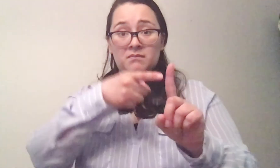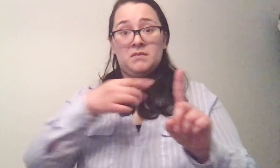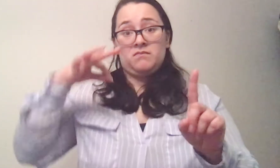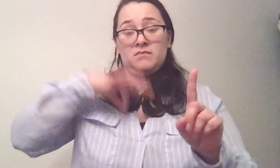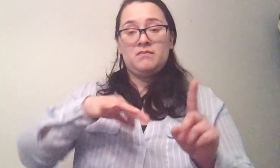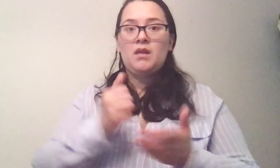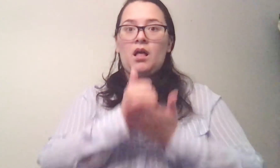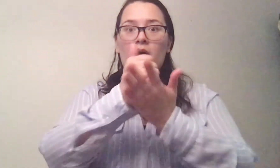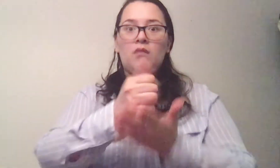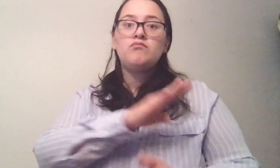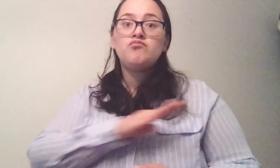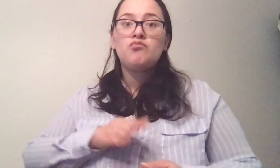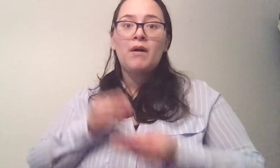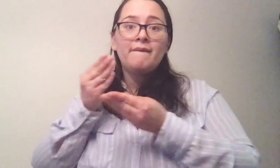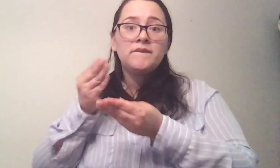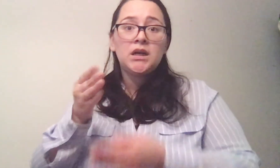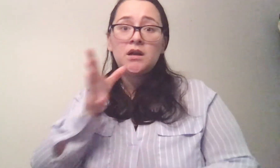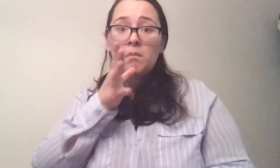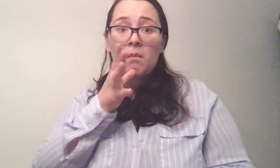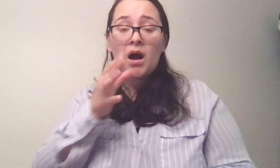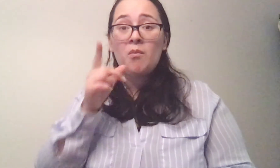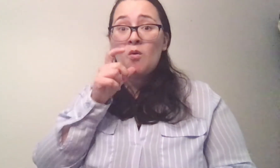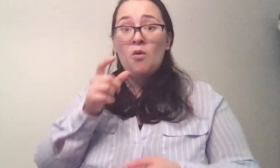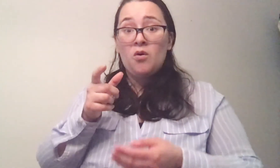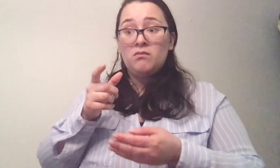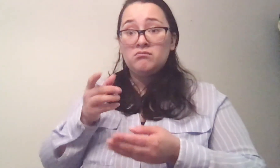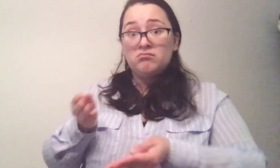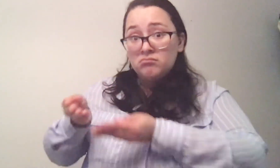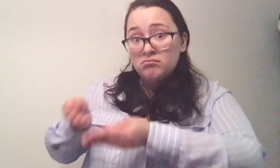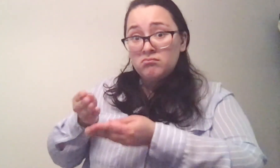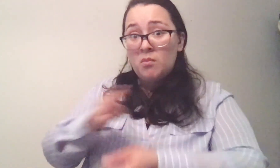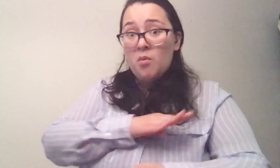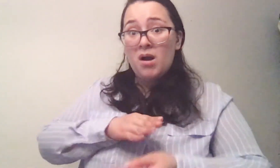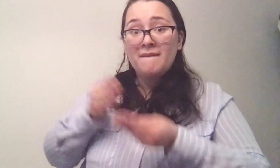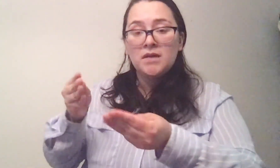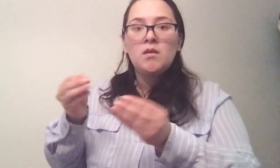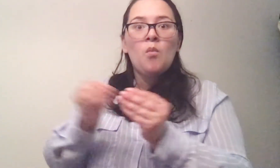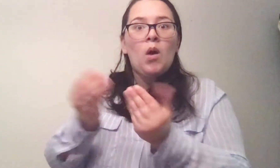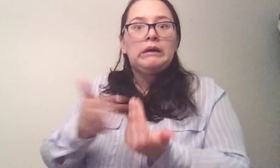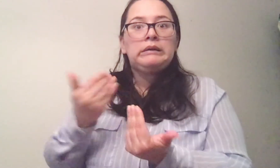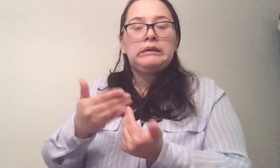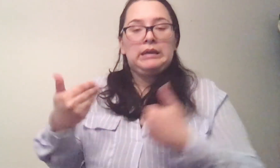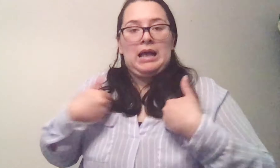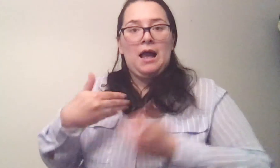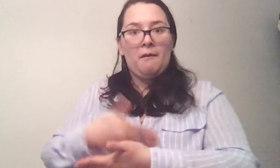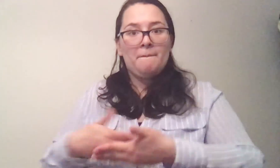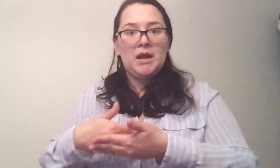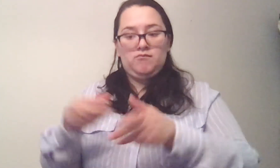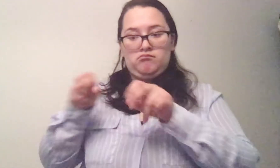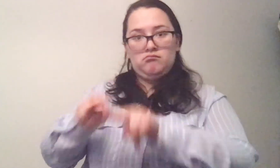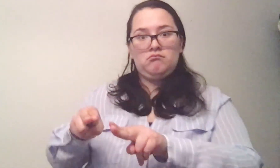Benefits and helps breast-feeding moms who already breast-feed; it's easier having the baby